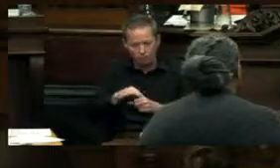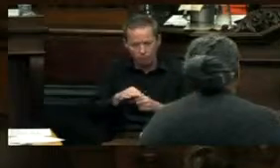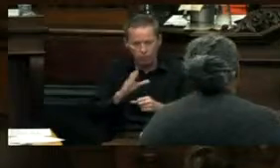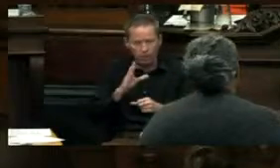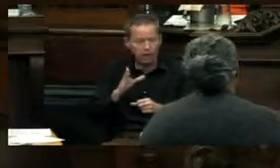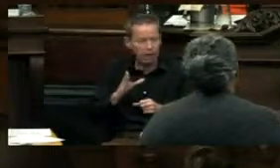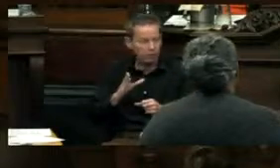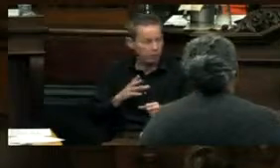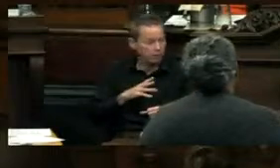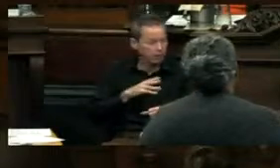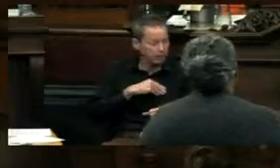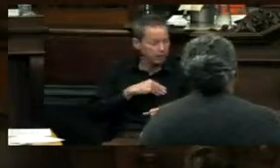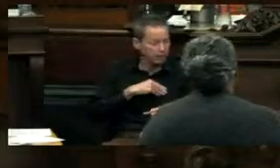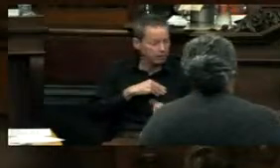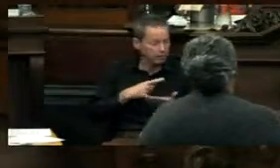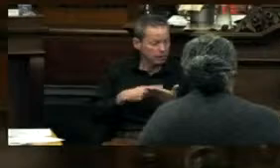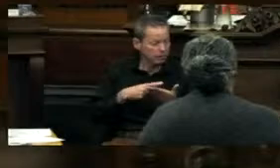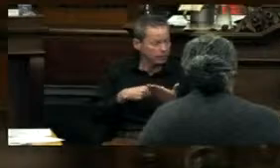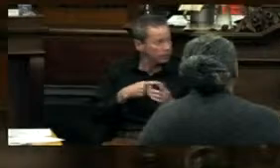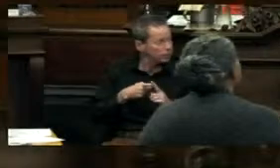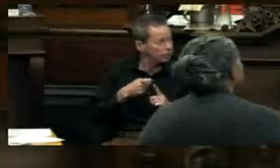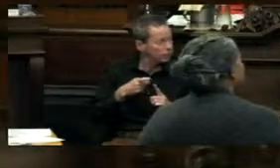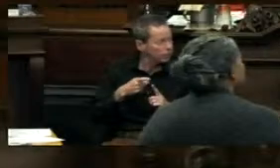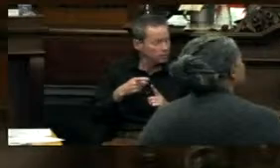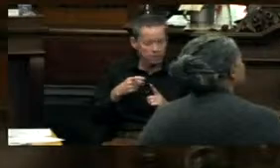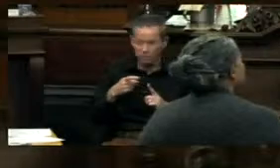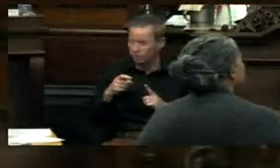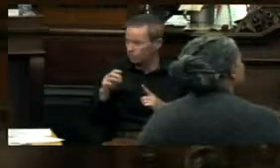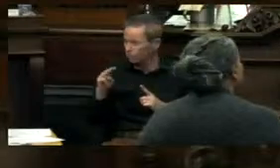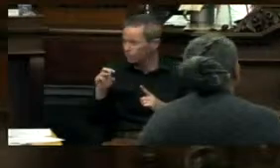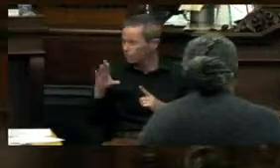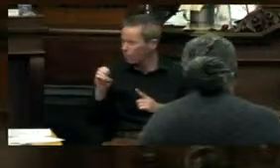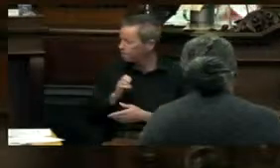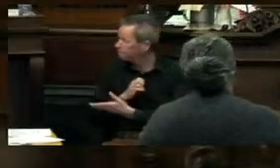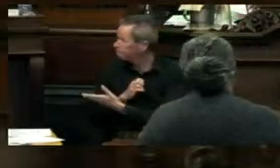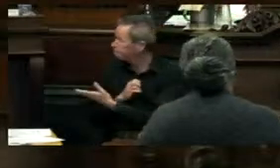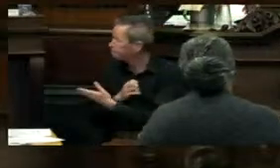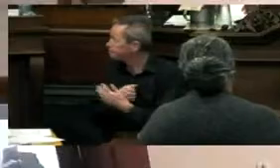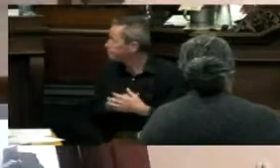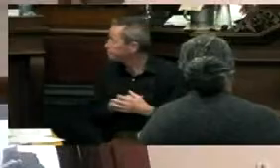item. I would like to move this item forward and I will